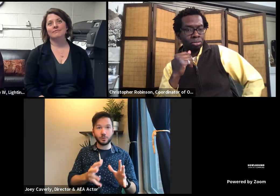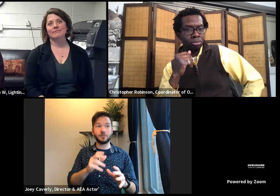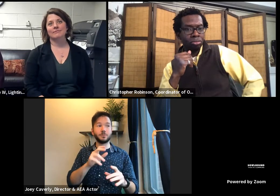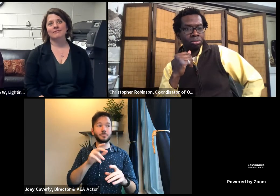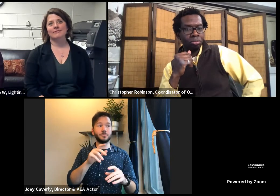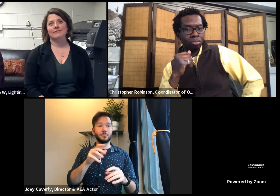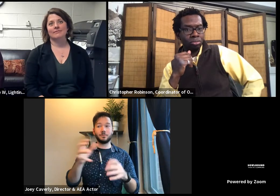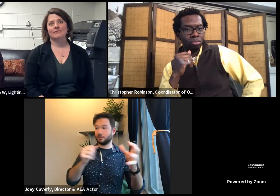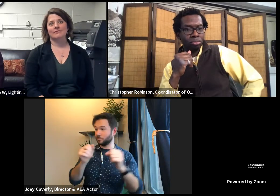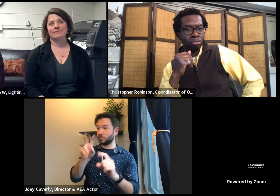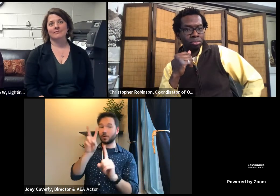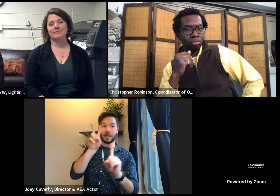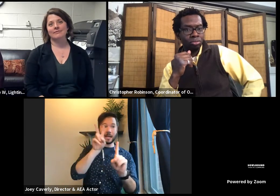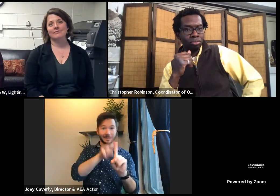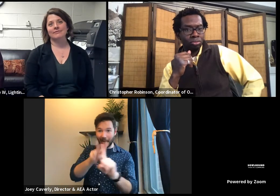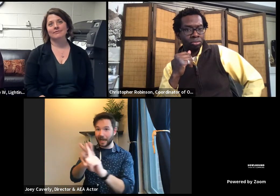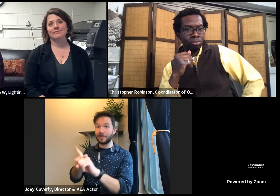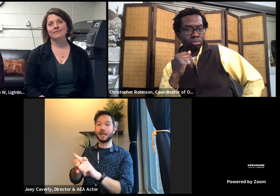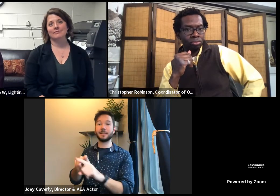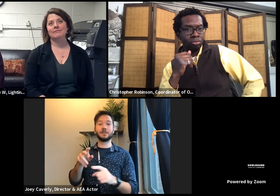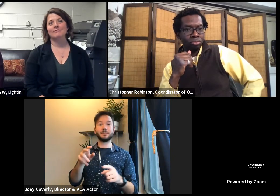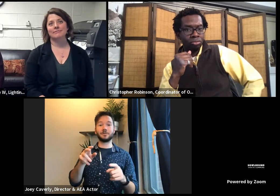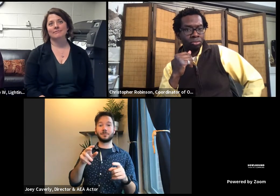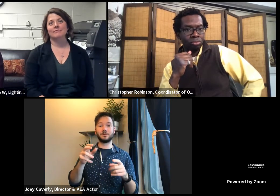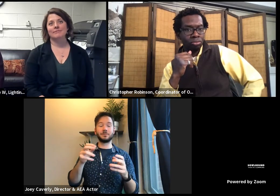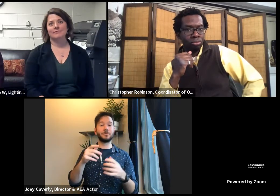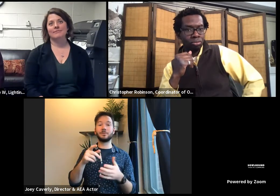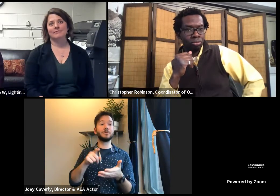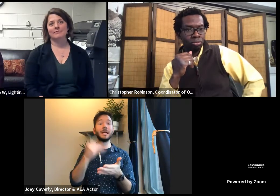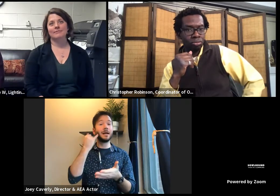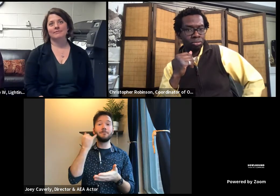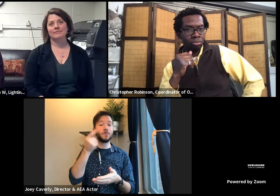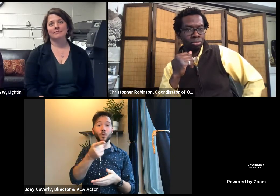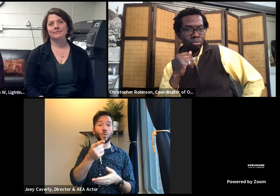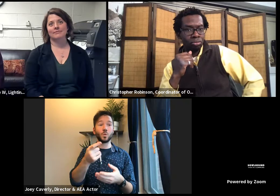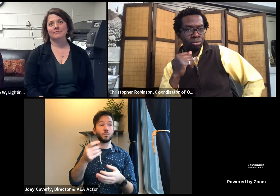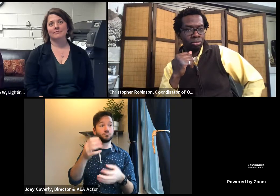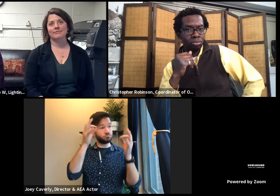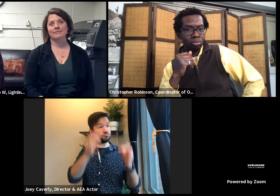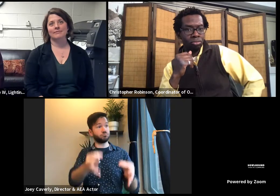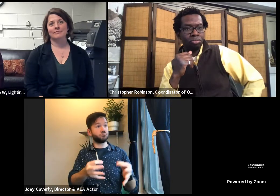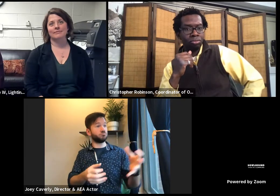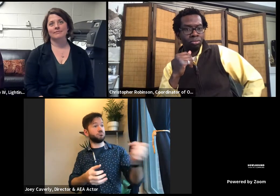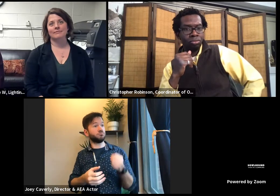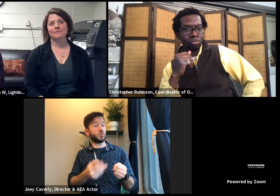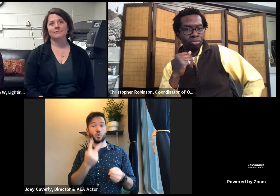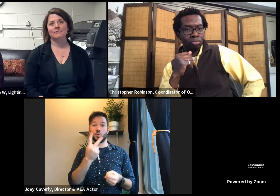But I will say, the practice of getting interpreters onboarded and assigning them,